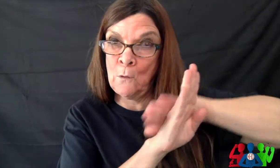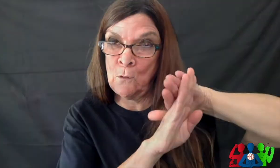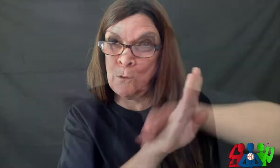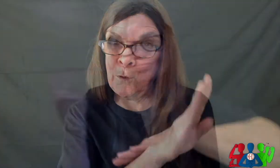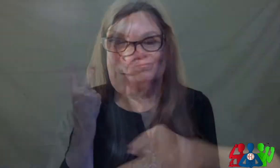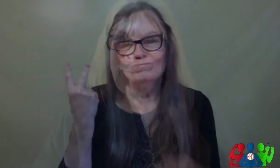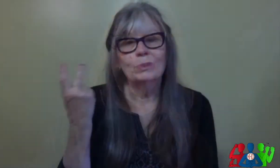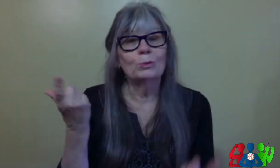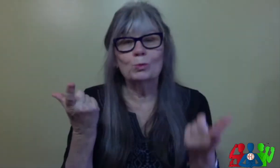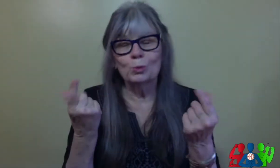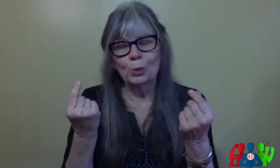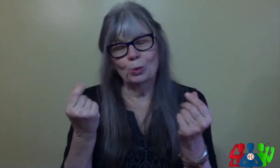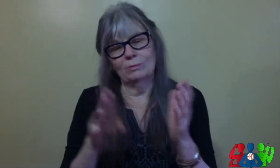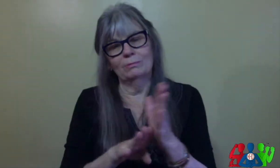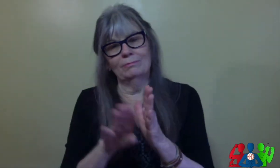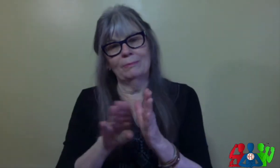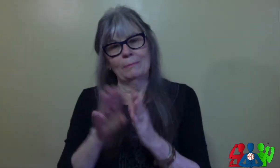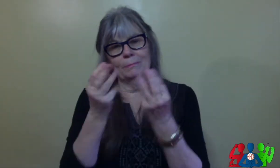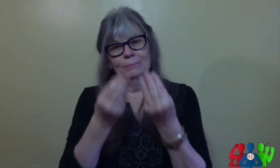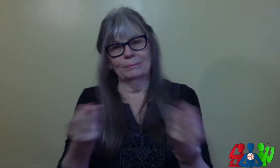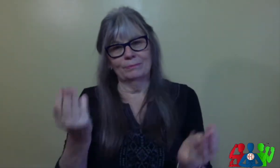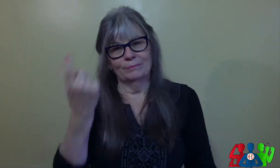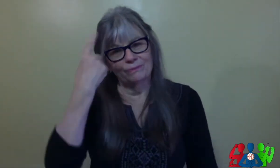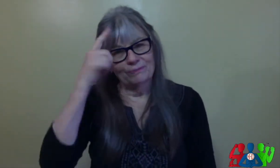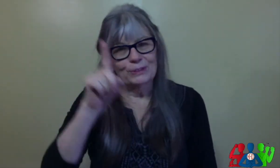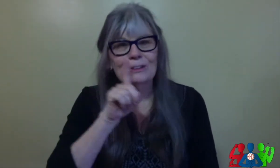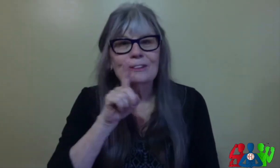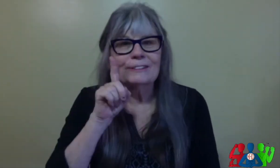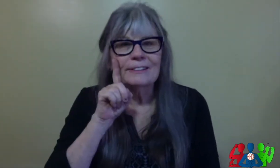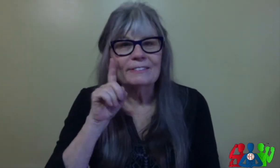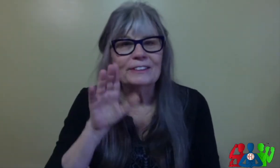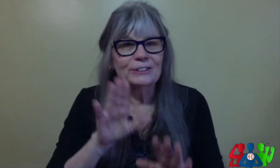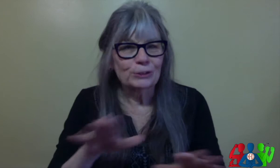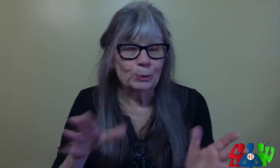portraits in the book, including the cover.